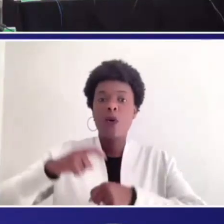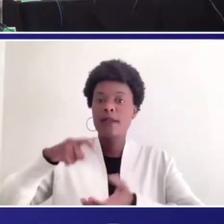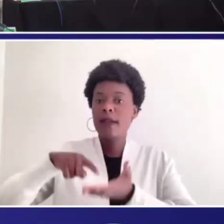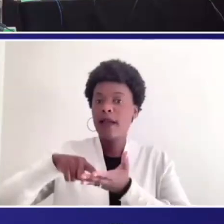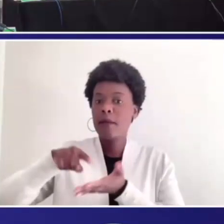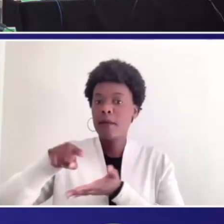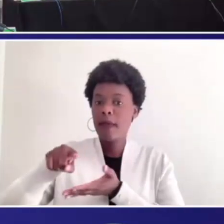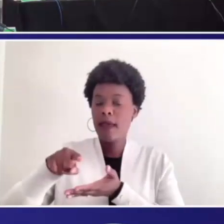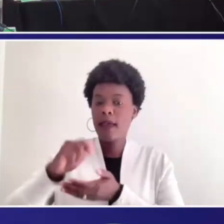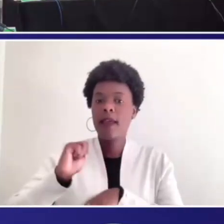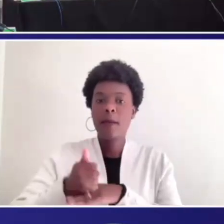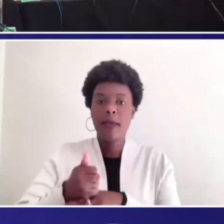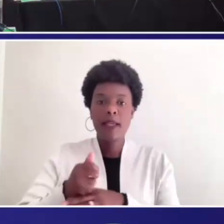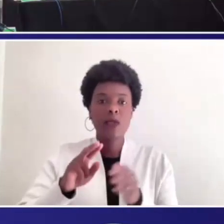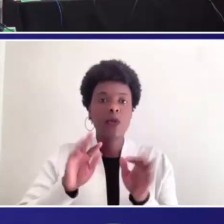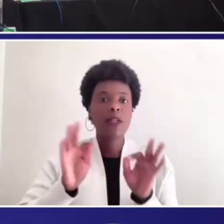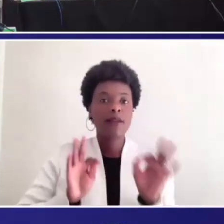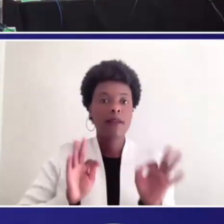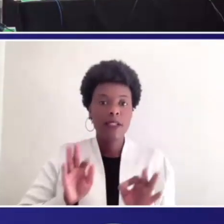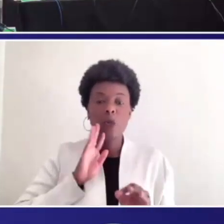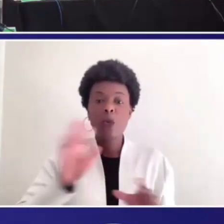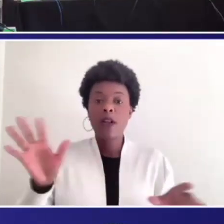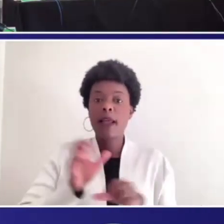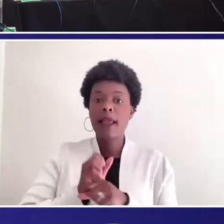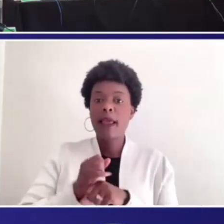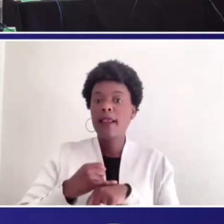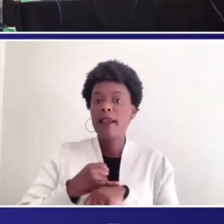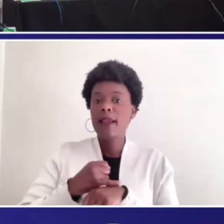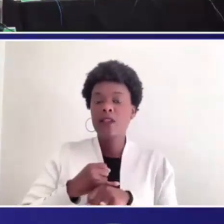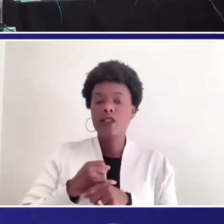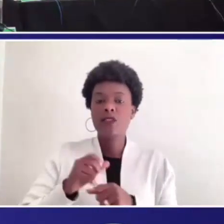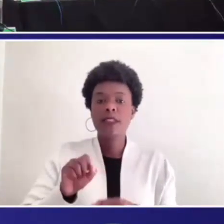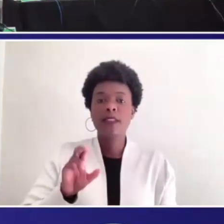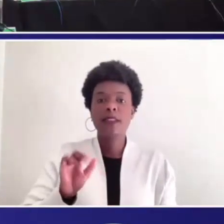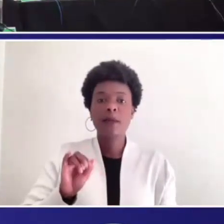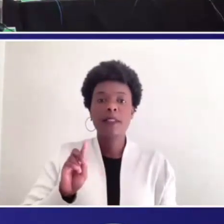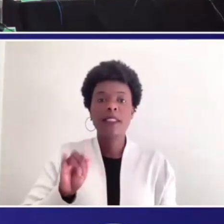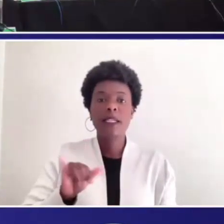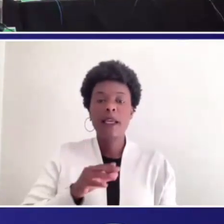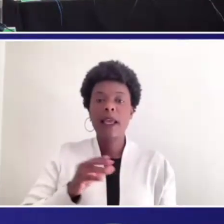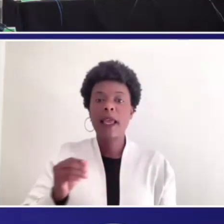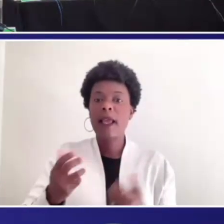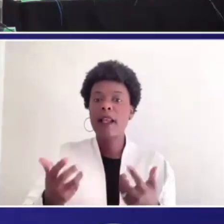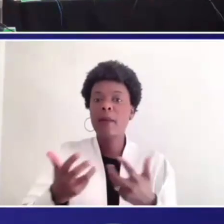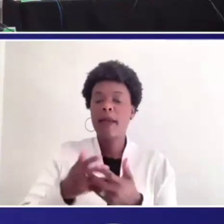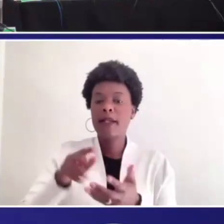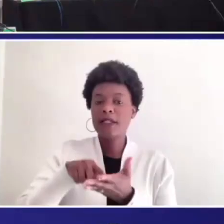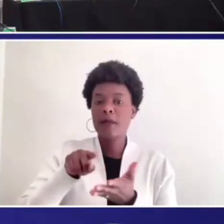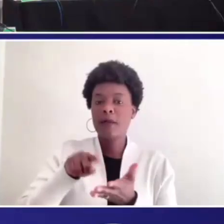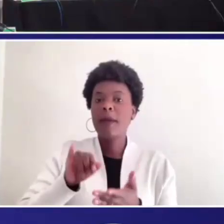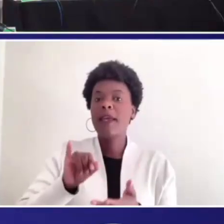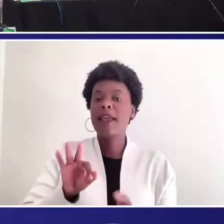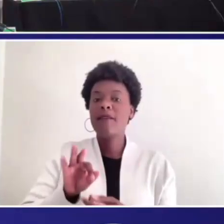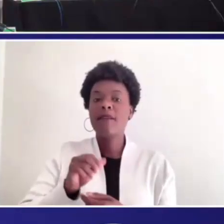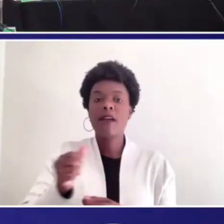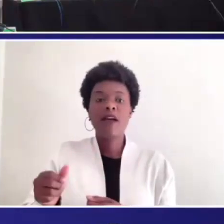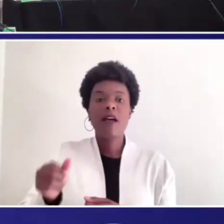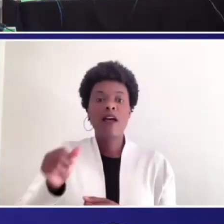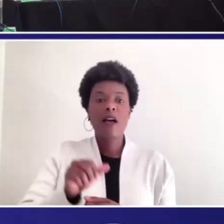they would receive the interest subsidy, they would receive the matching payment if all other eligibility criteria, under the Repayment Assistance Plan,